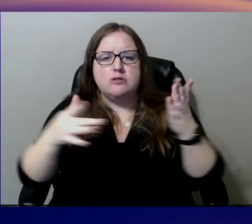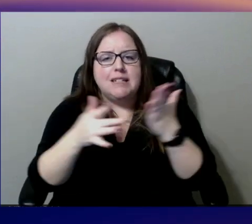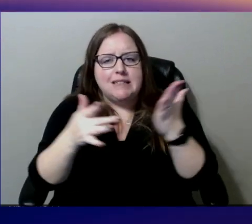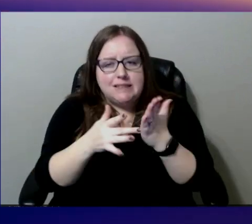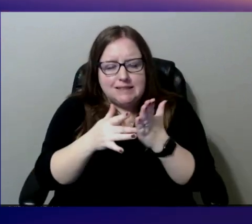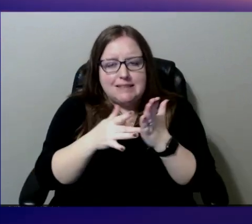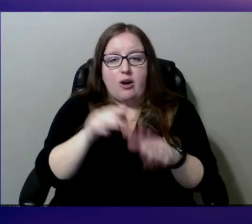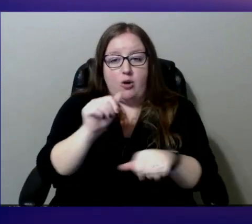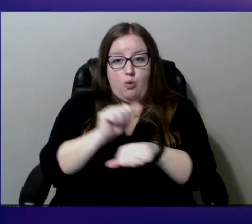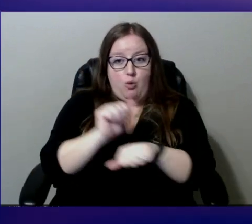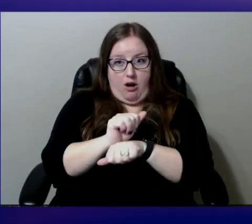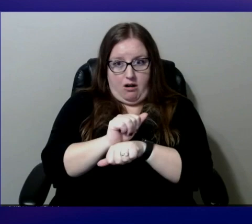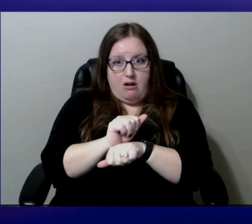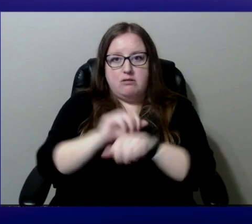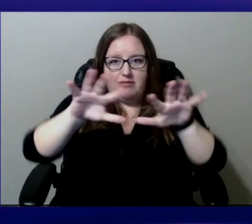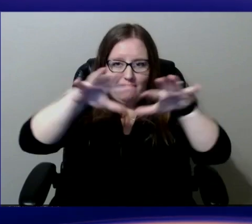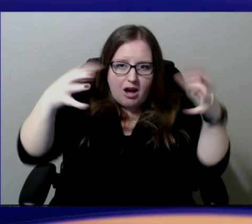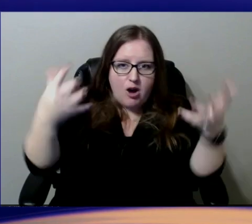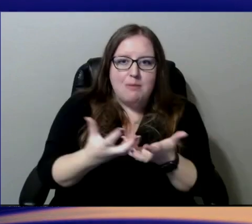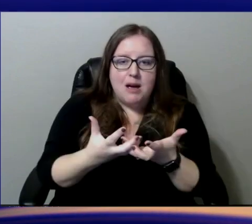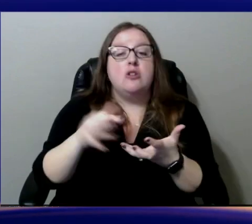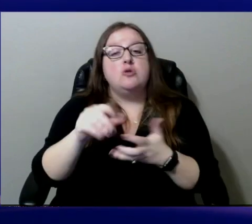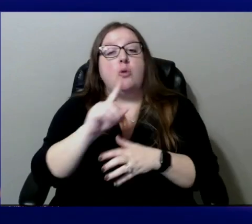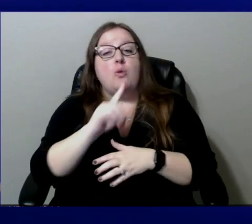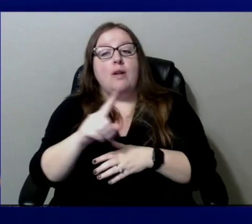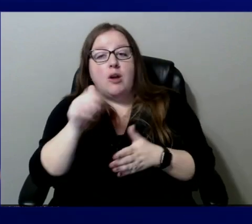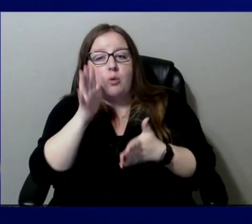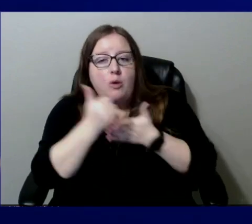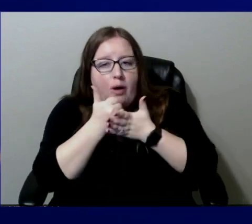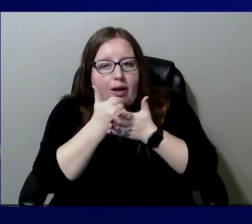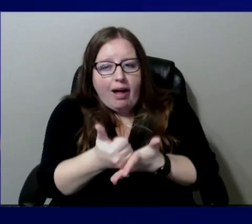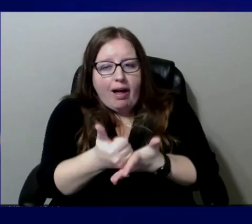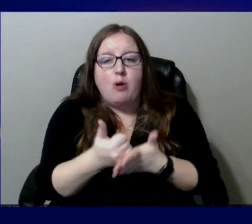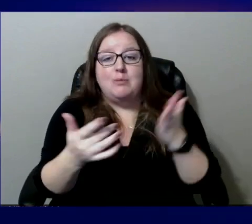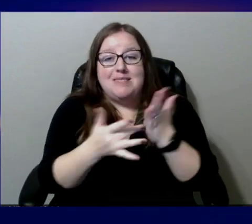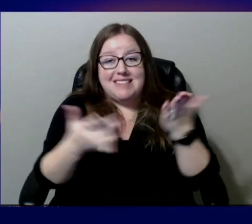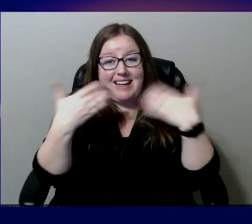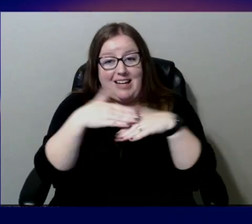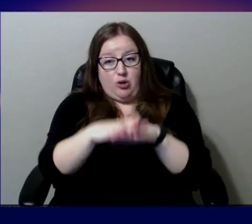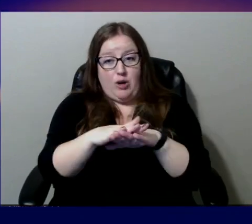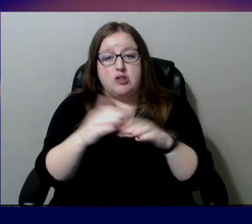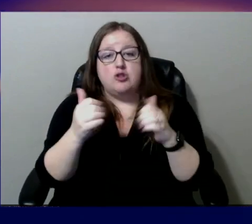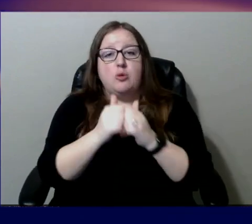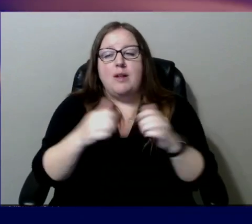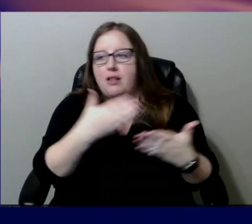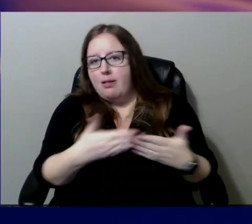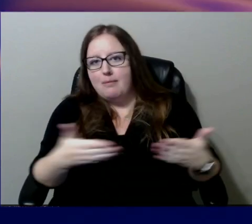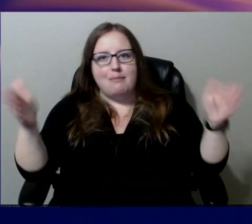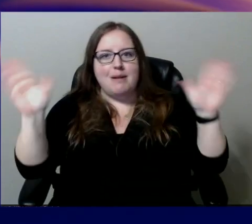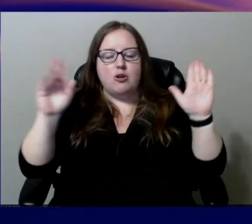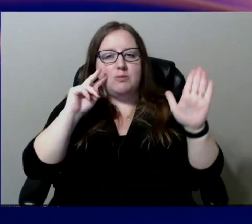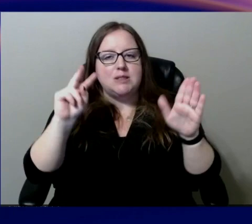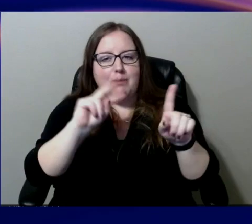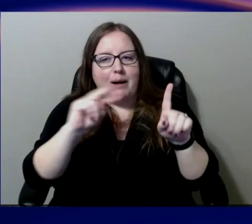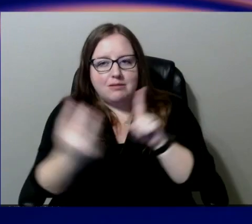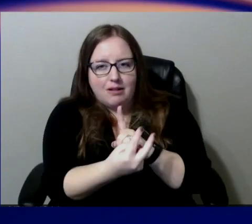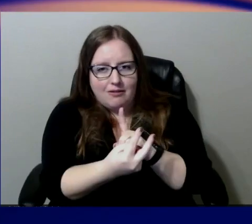So we'll do that by guiding technological innovation through a wider set of perspectives. Part of what sets the AI/ML scholarship apart